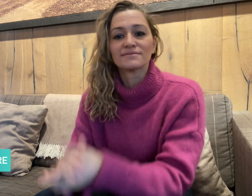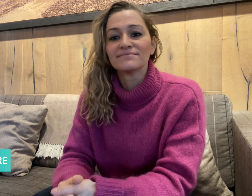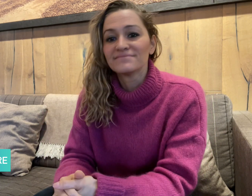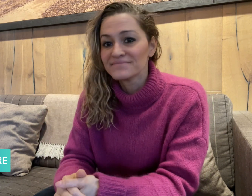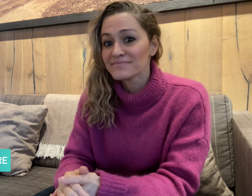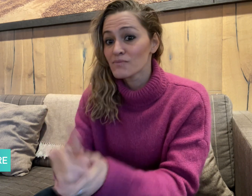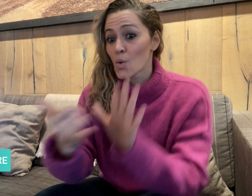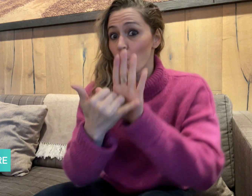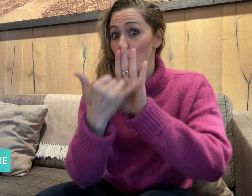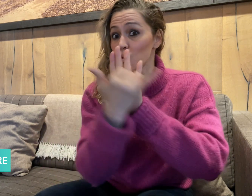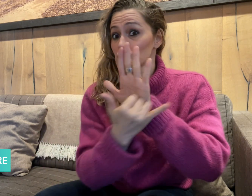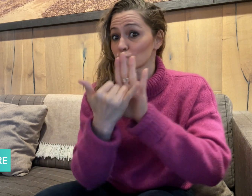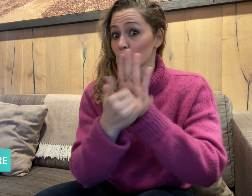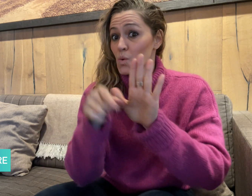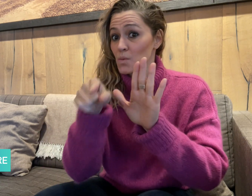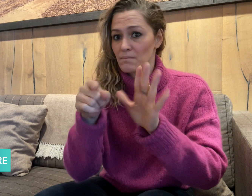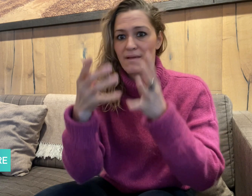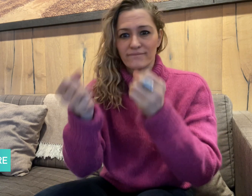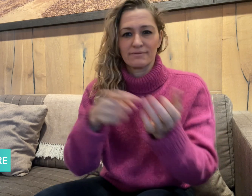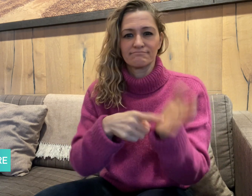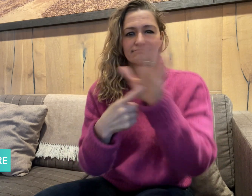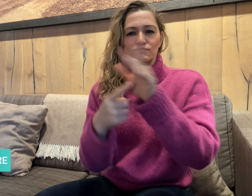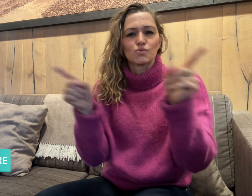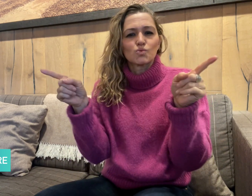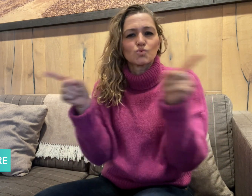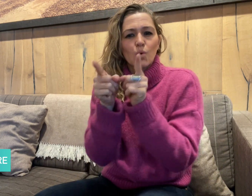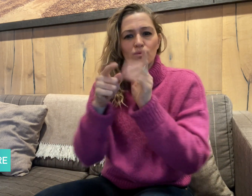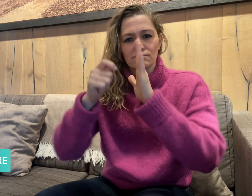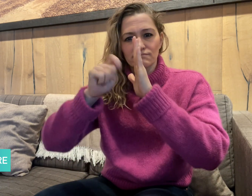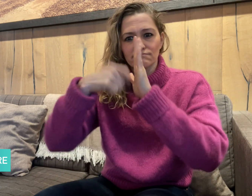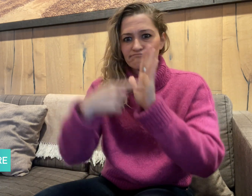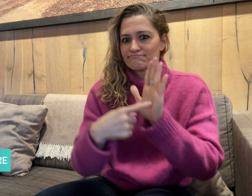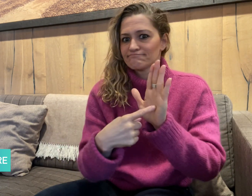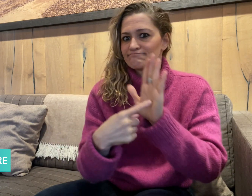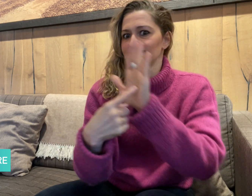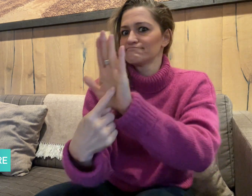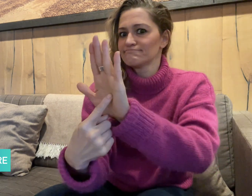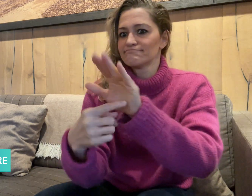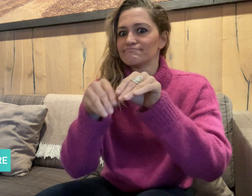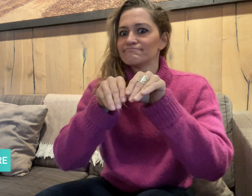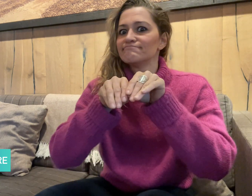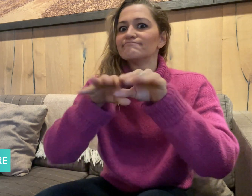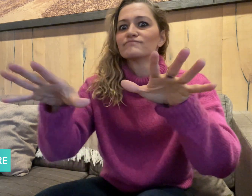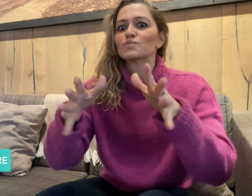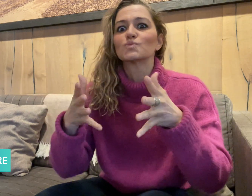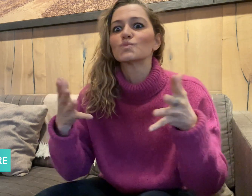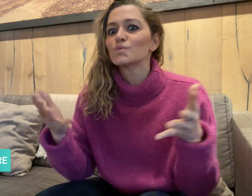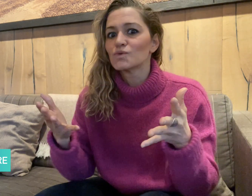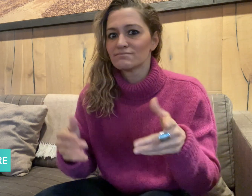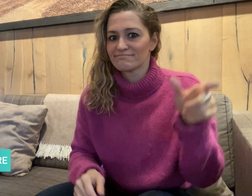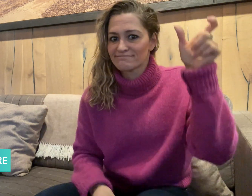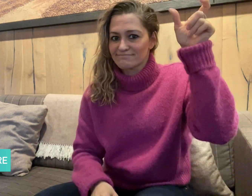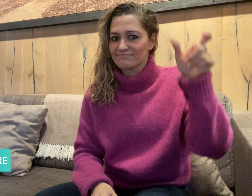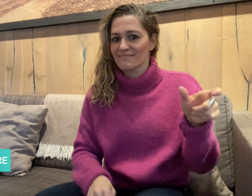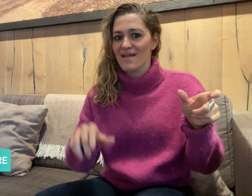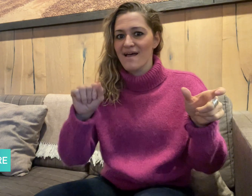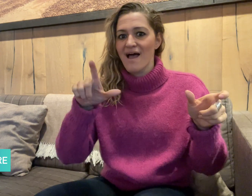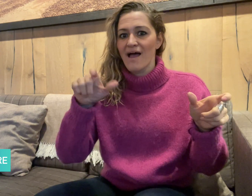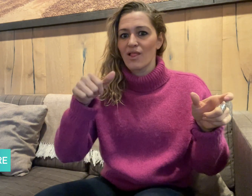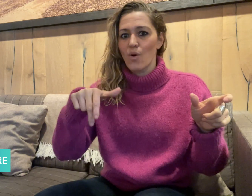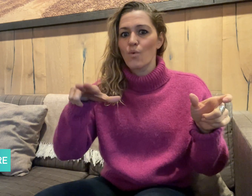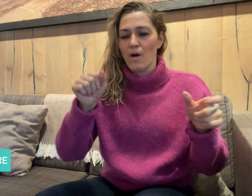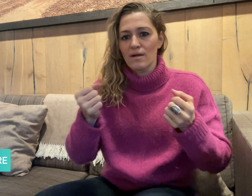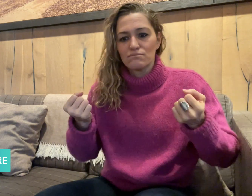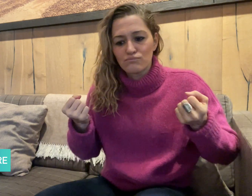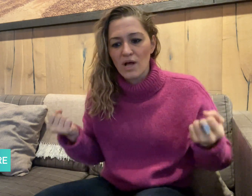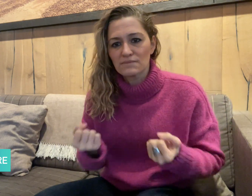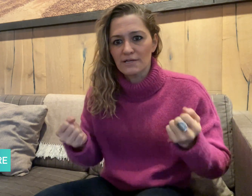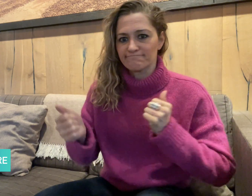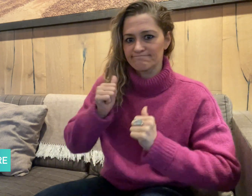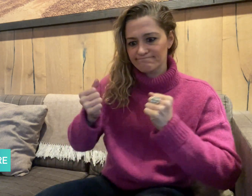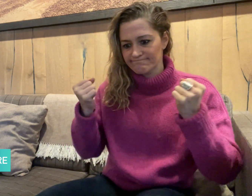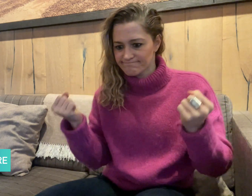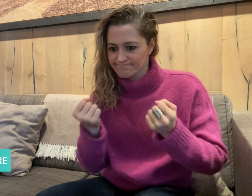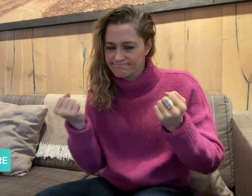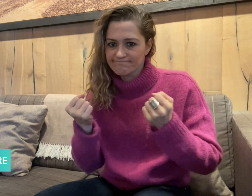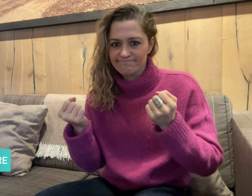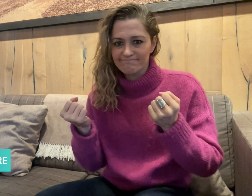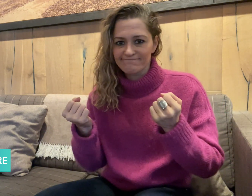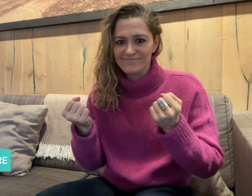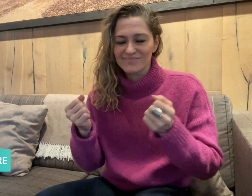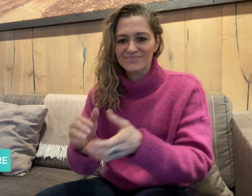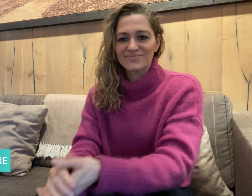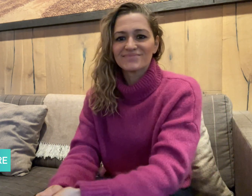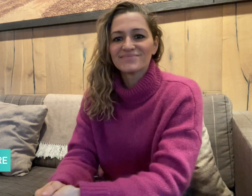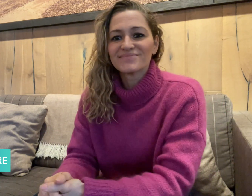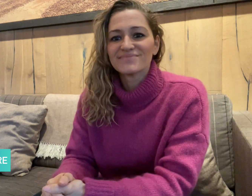A short clip was released on YouTube showing Alaqua rehearsing on set.